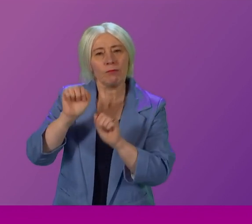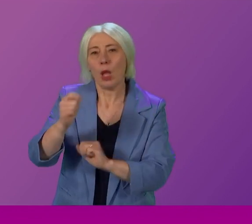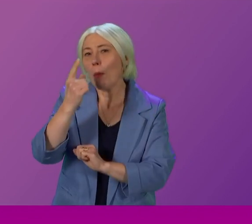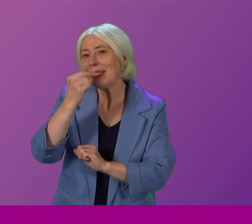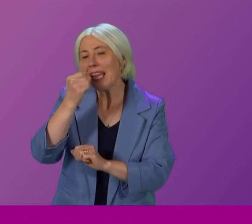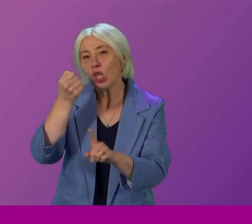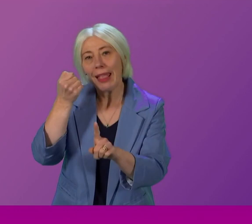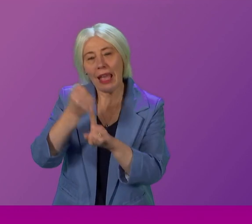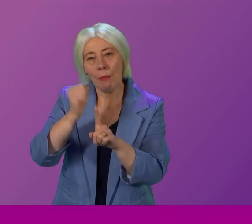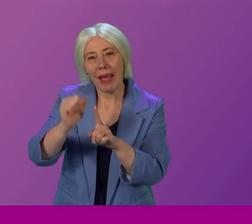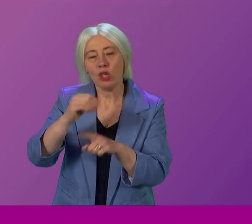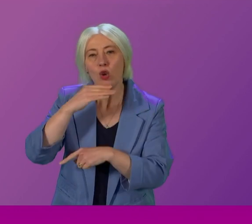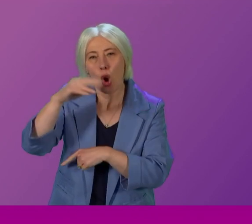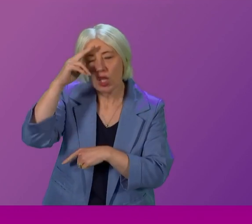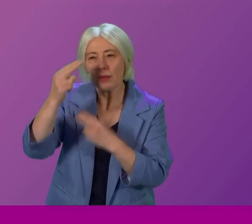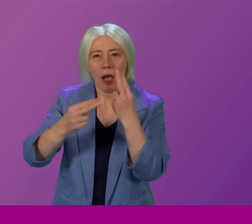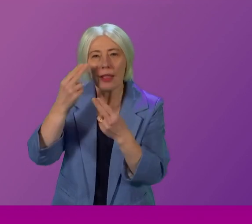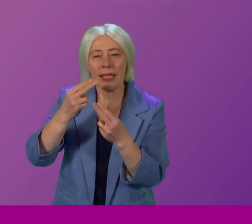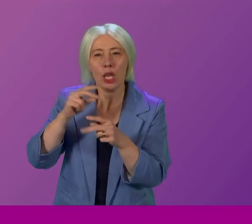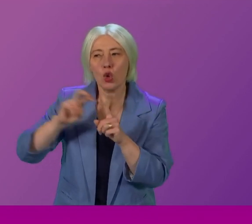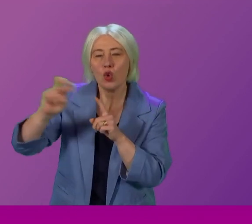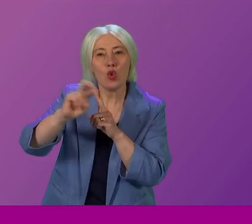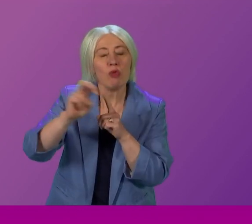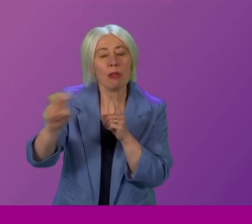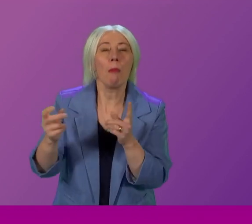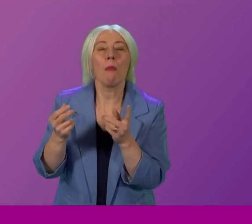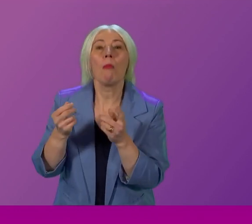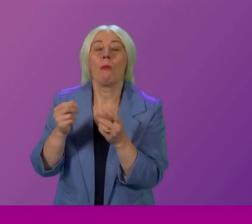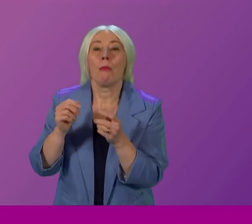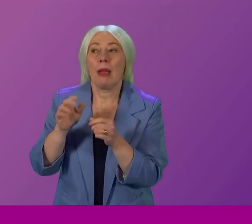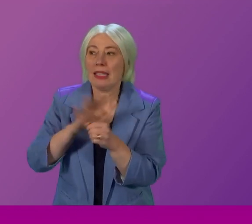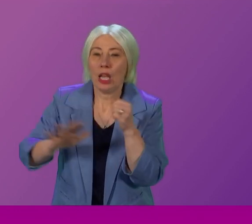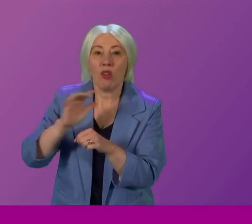impact on the hospitality and tourism sectors of a ban on advertising alcohol products.